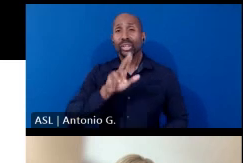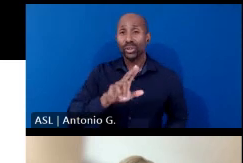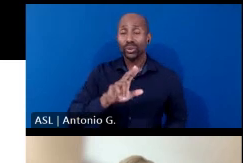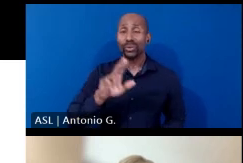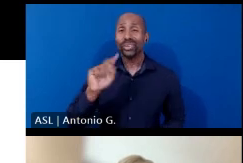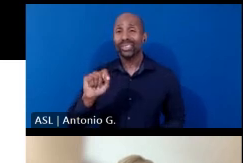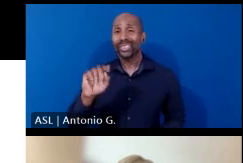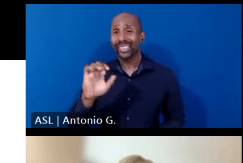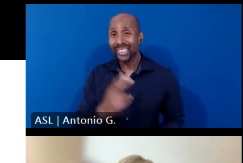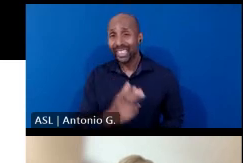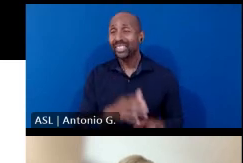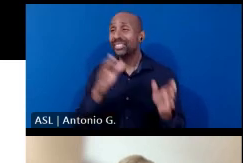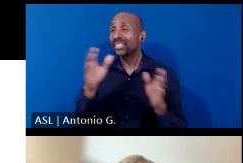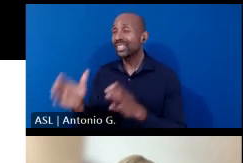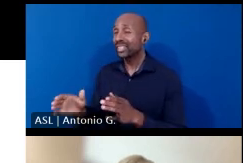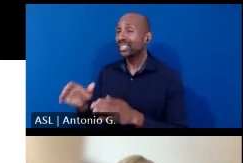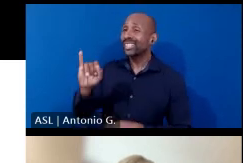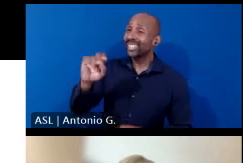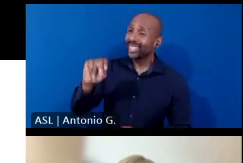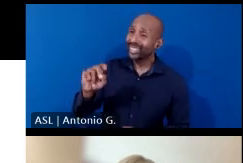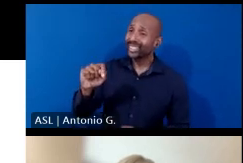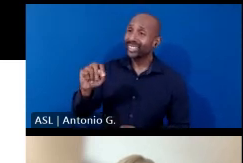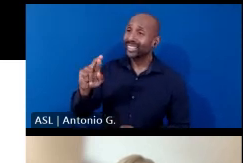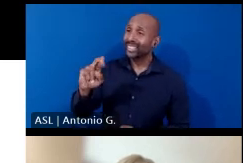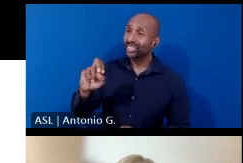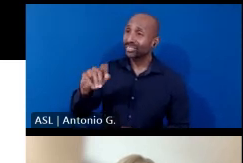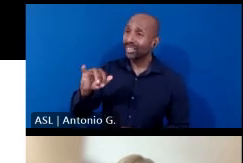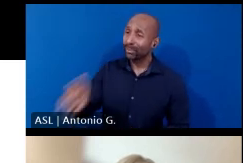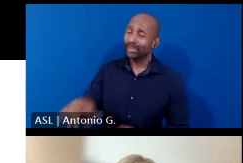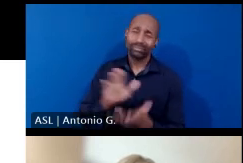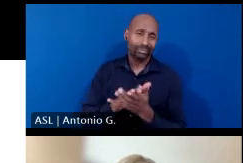This idea of inspiring educators Jerry like that is that is